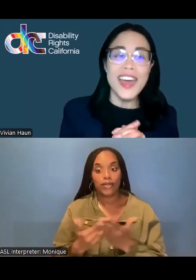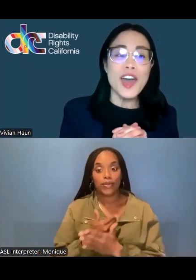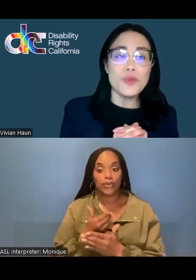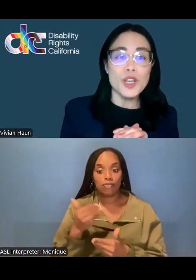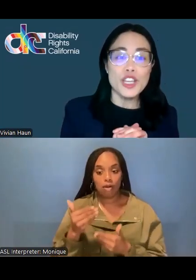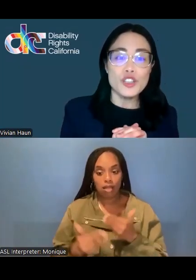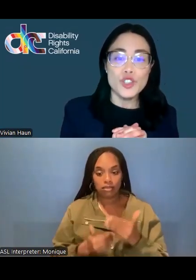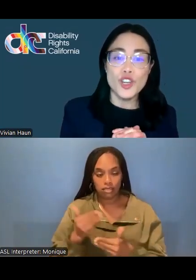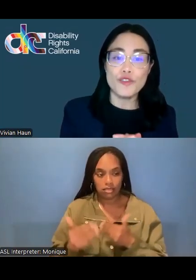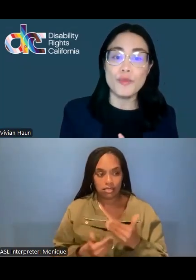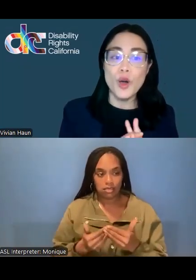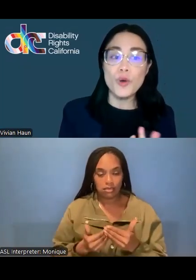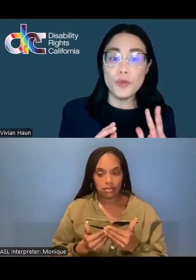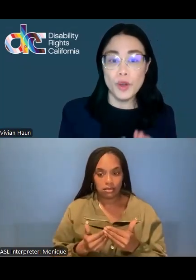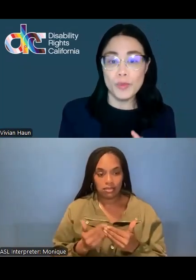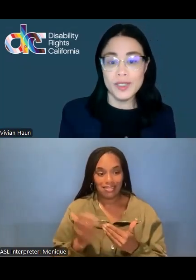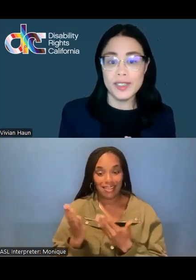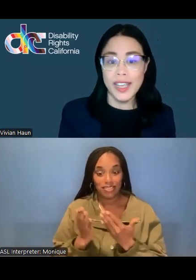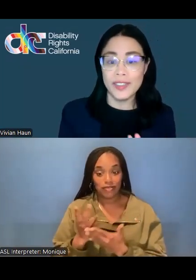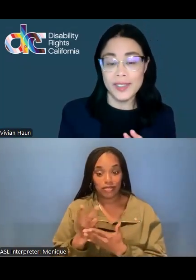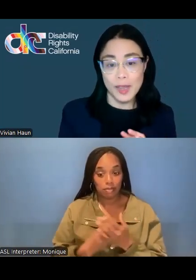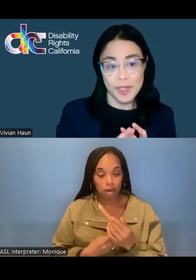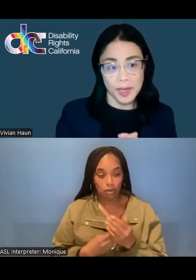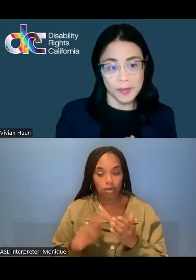that would serve both purposes at the same time.